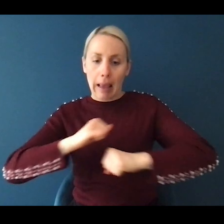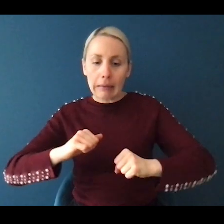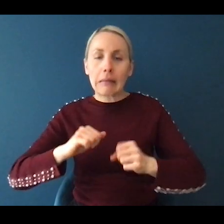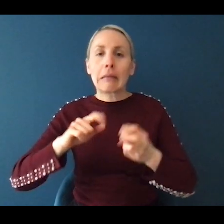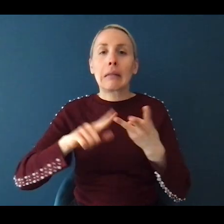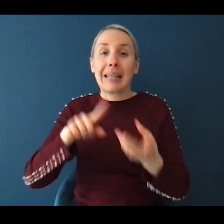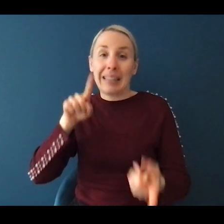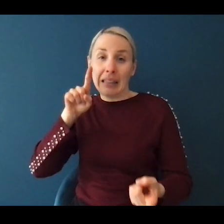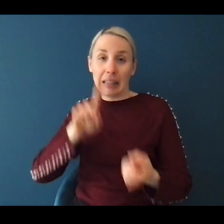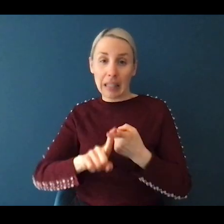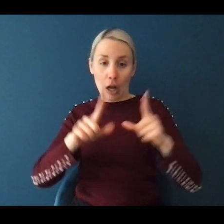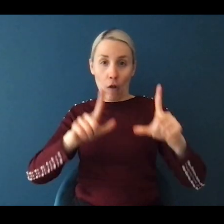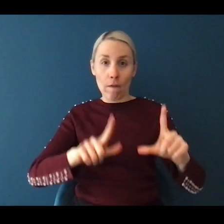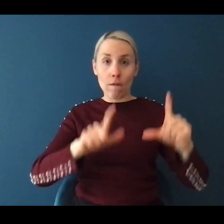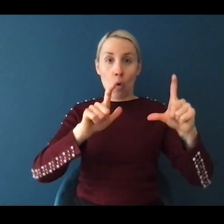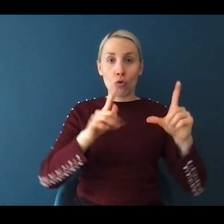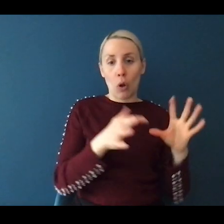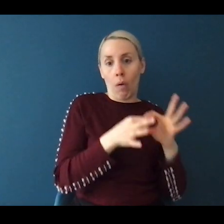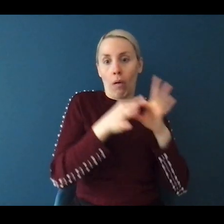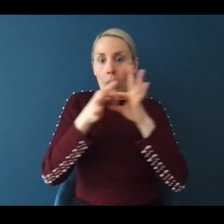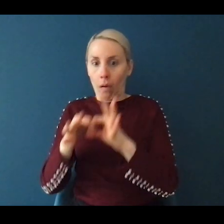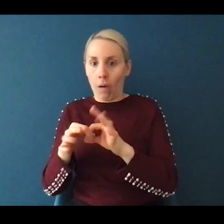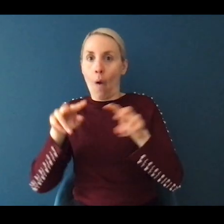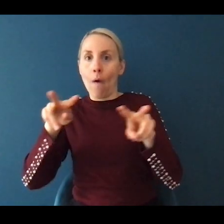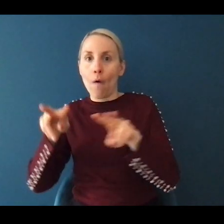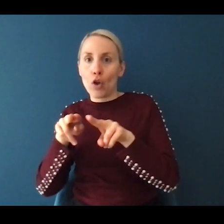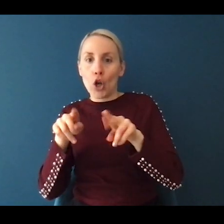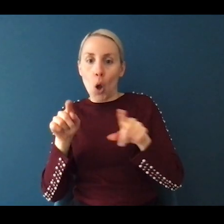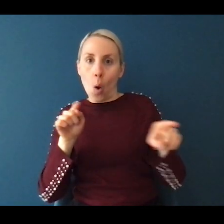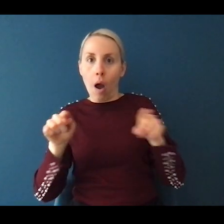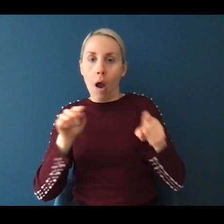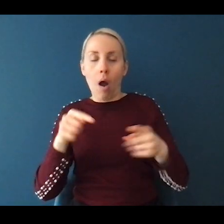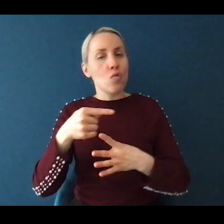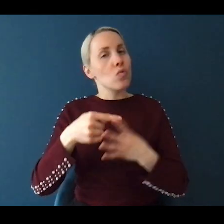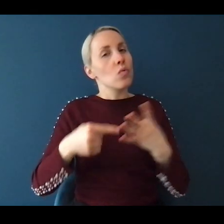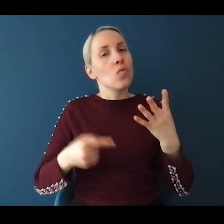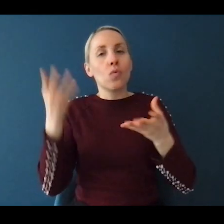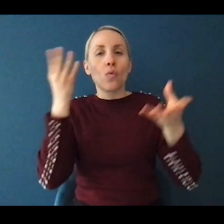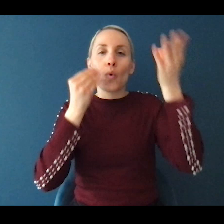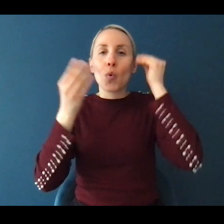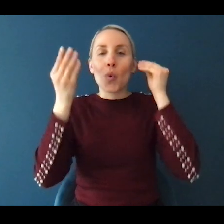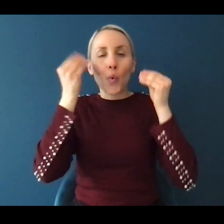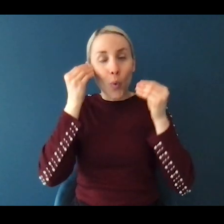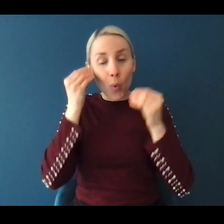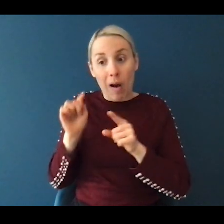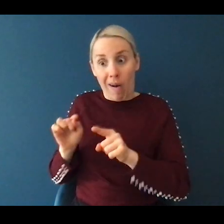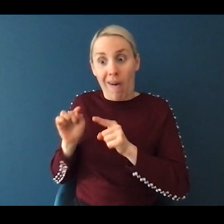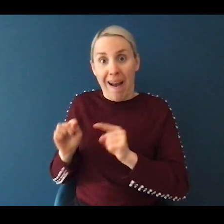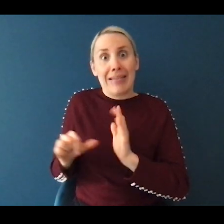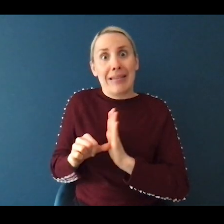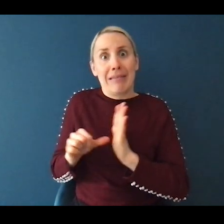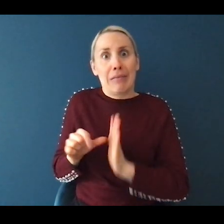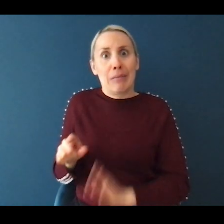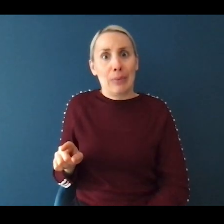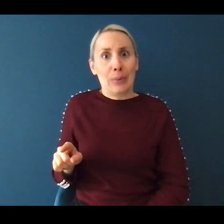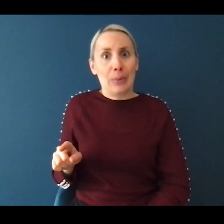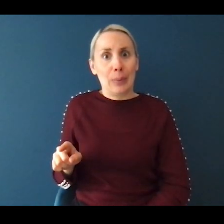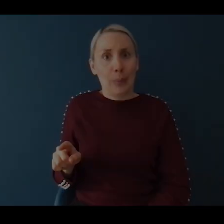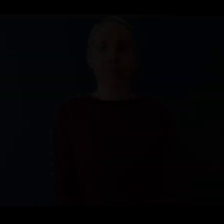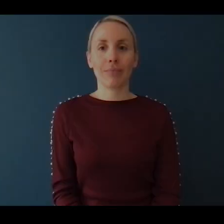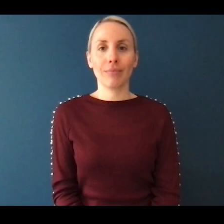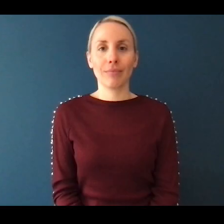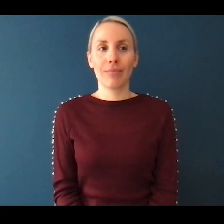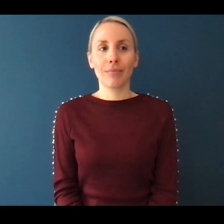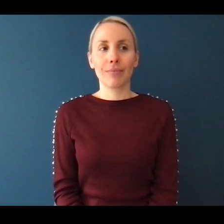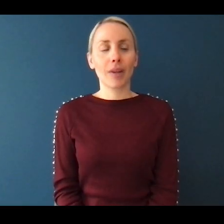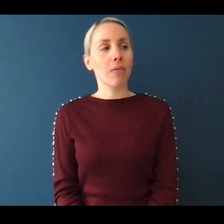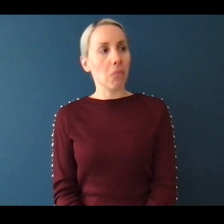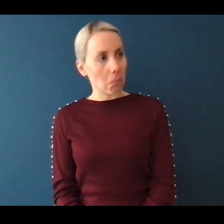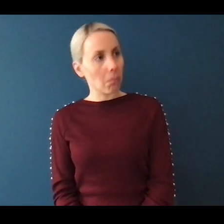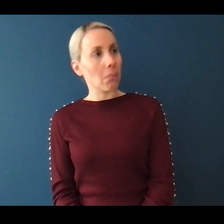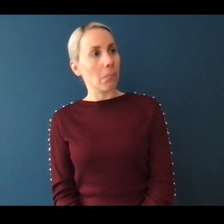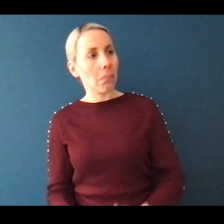to video that was another yeah difficult thing. Yeah that's interesting and good to know that